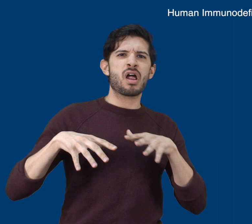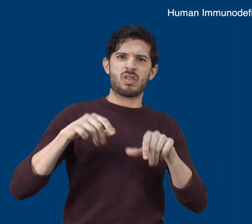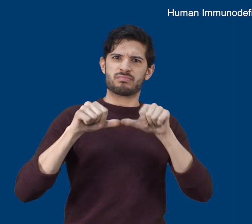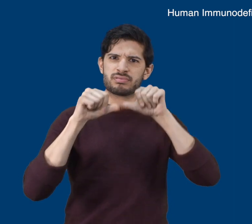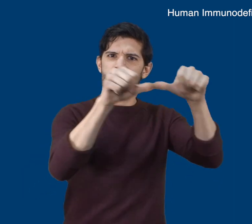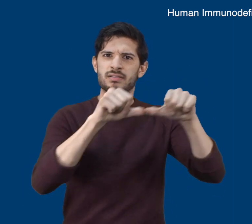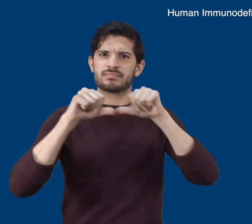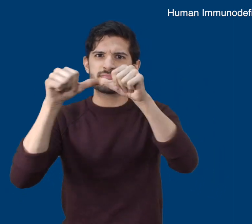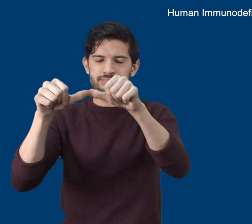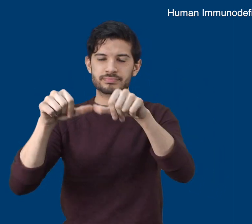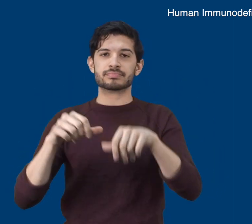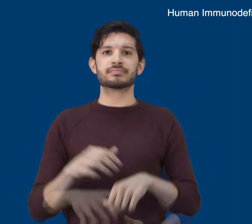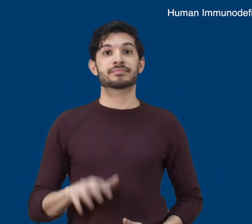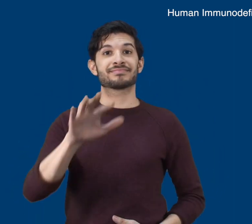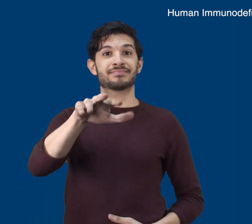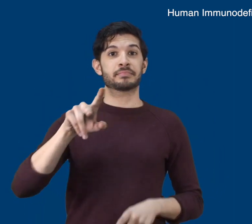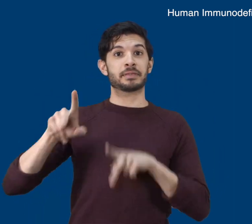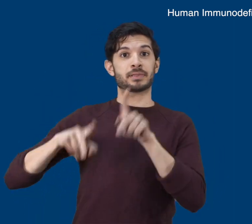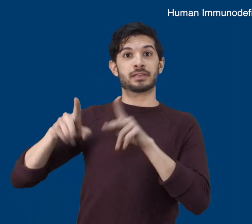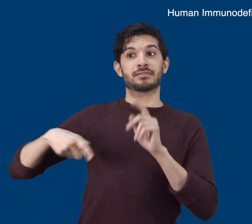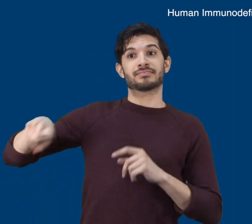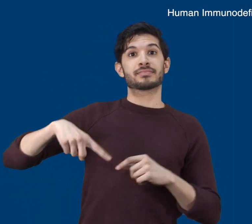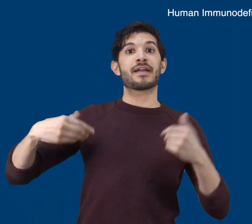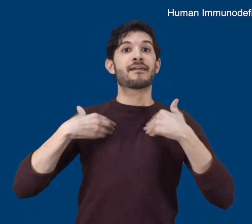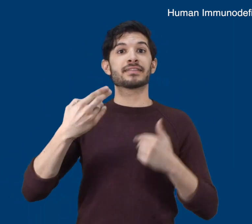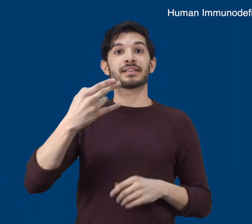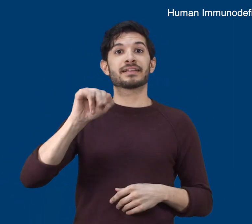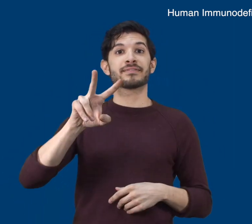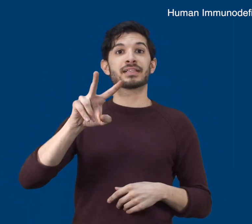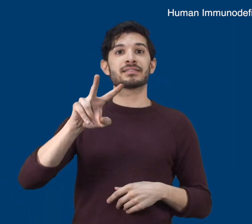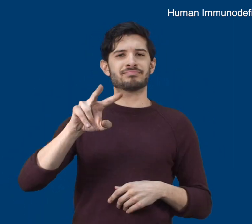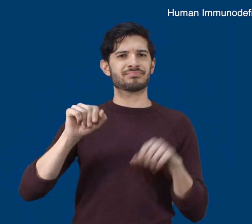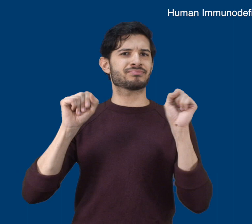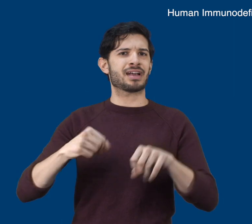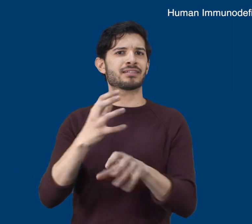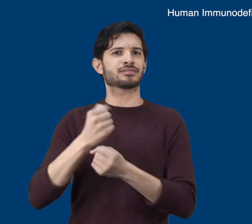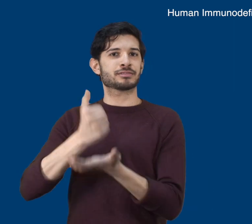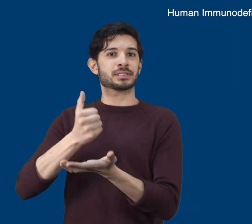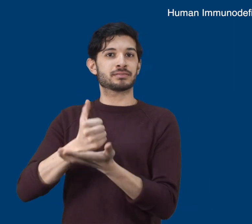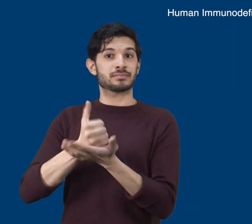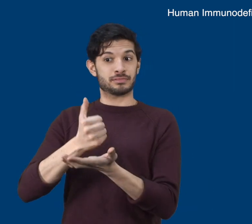and take longer time to get better. People who have HIV can get treatments.